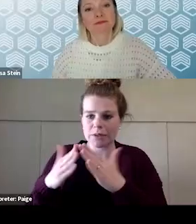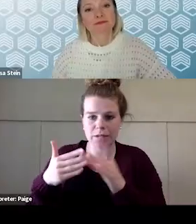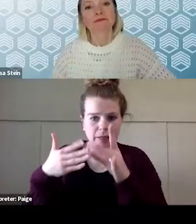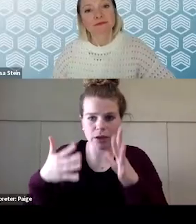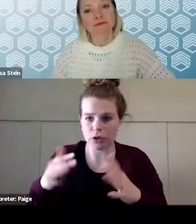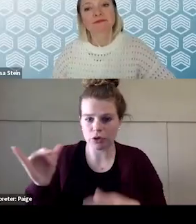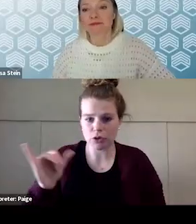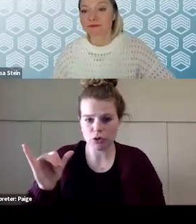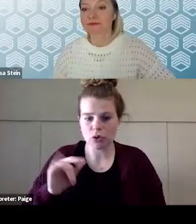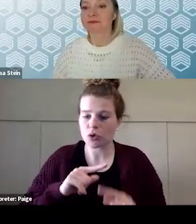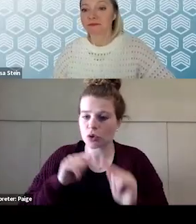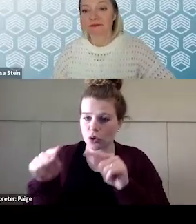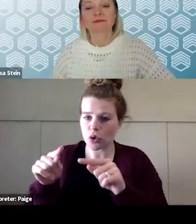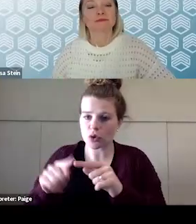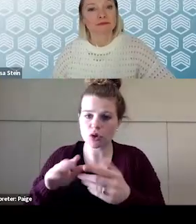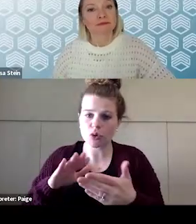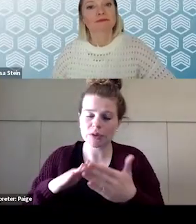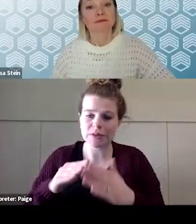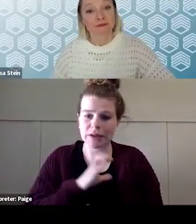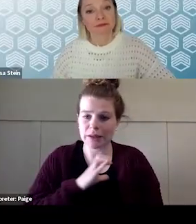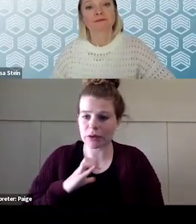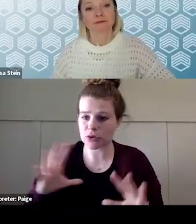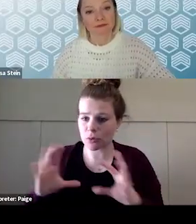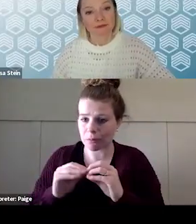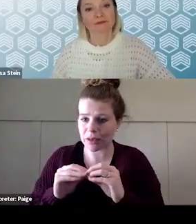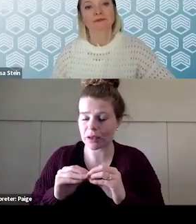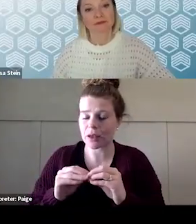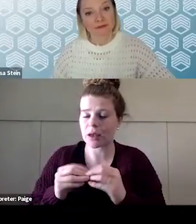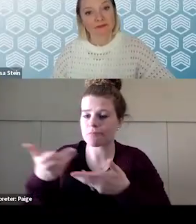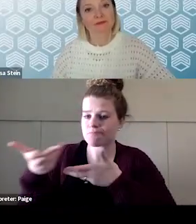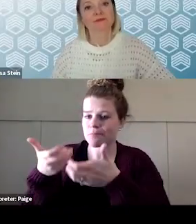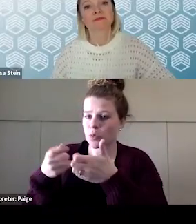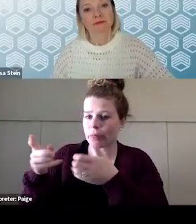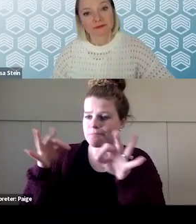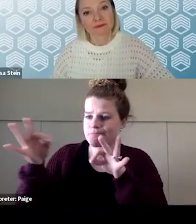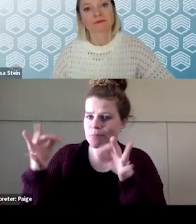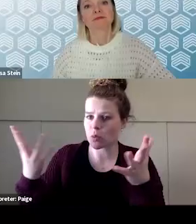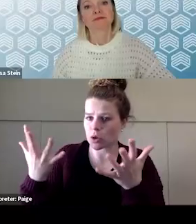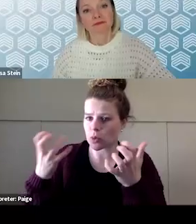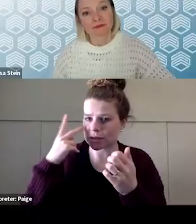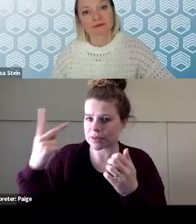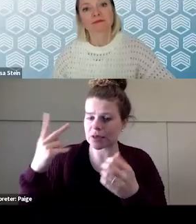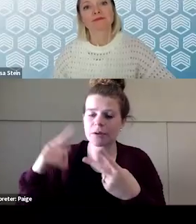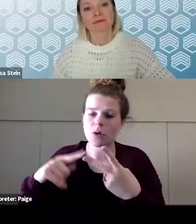Go to a city council meeting, talk with them about what you would like to see and why you want to see it.